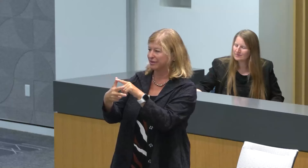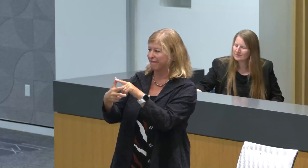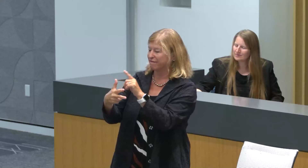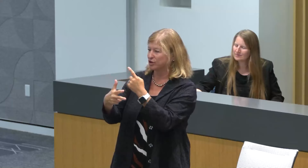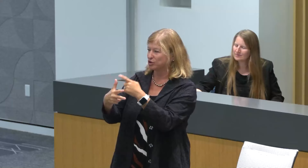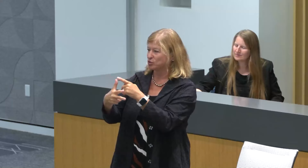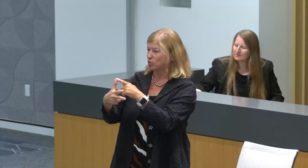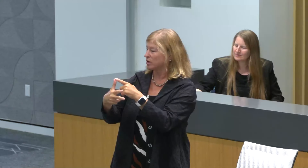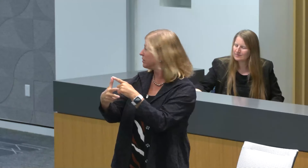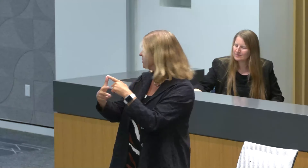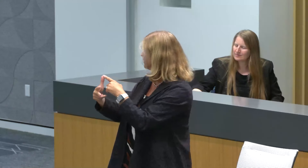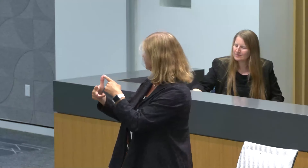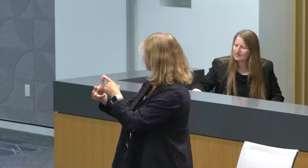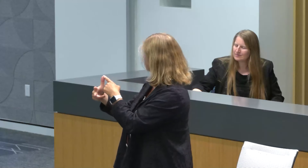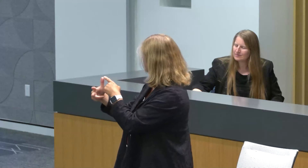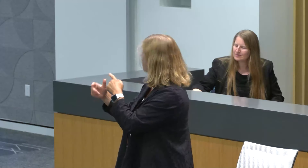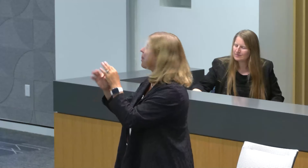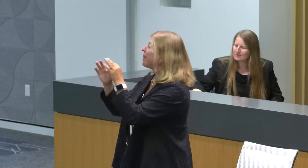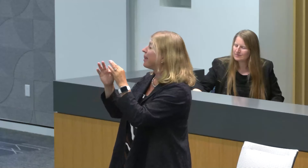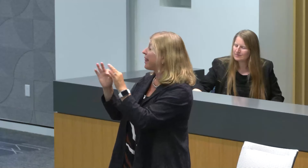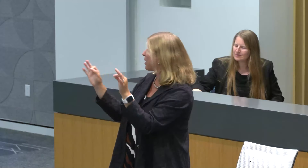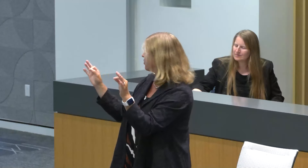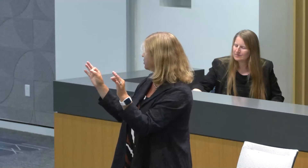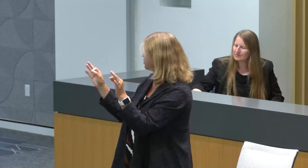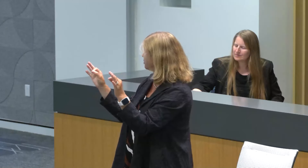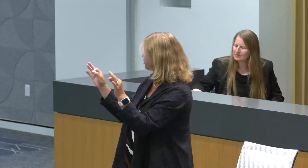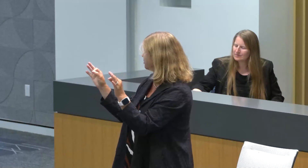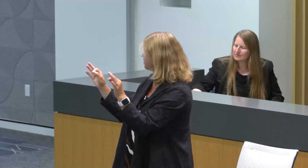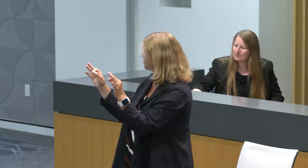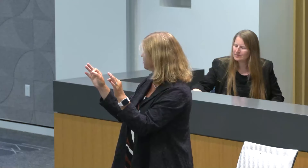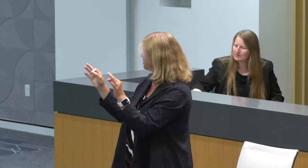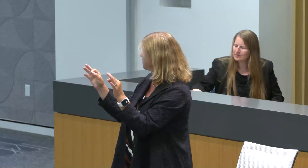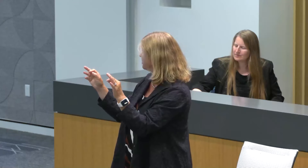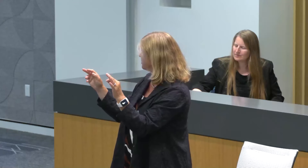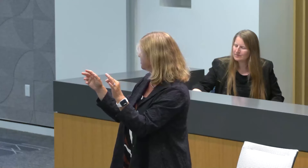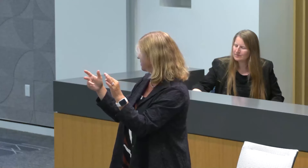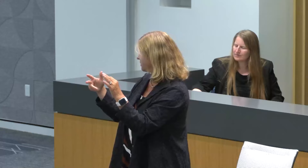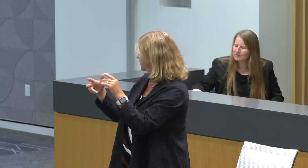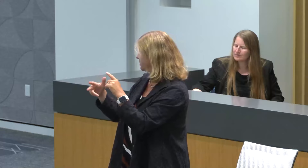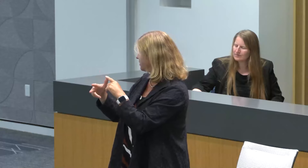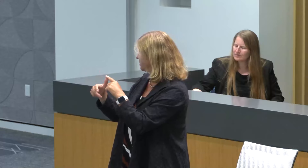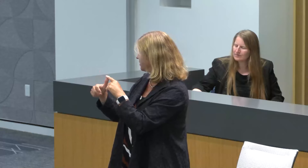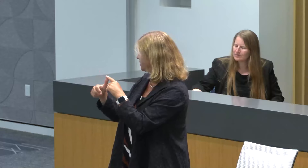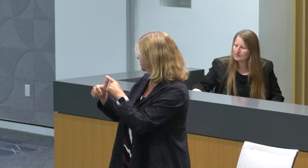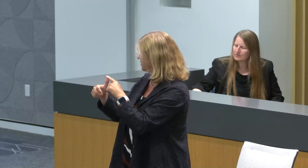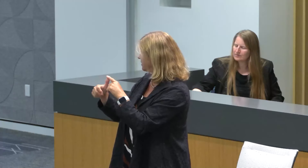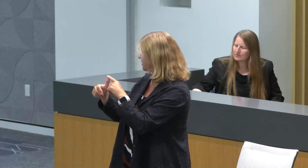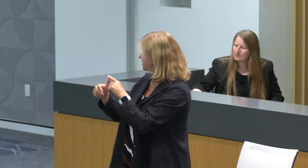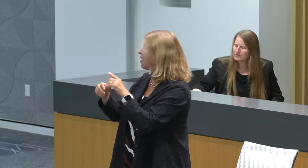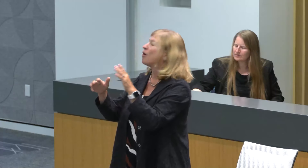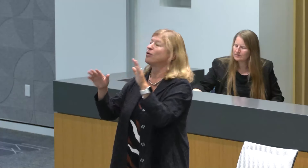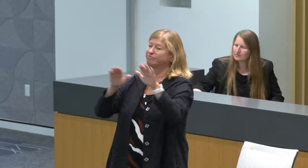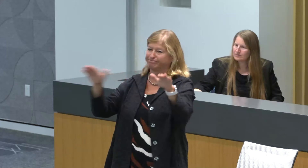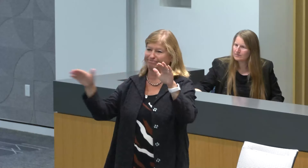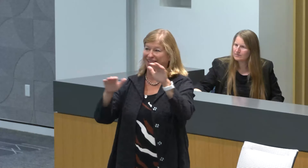THE FCC. AND WILL THE FCC ENCOURAGE MY APOLOGIES, I KNOW THE